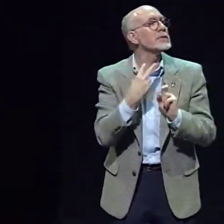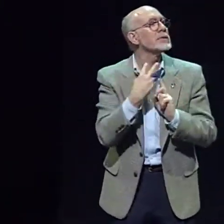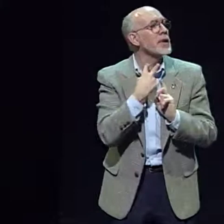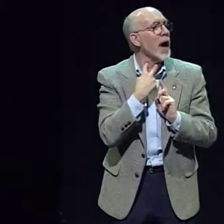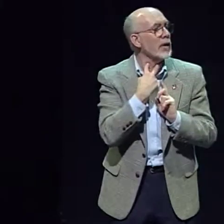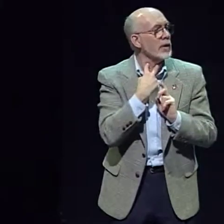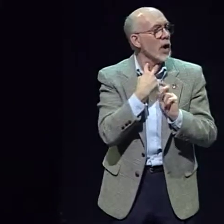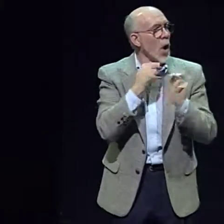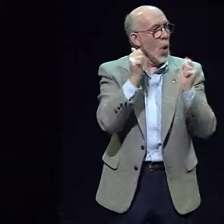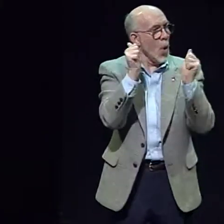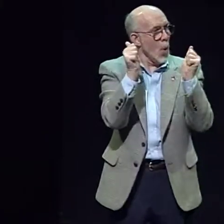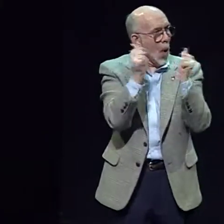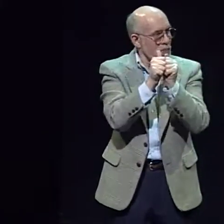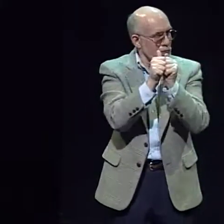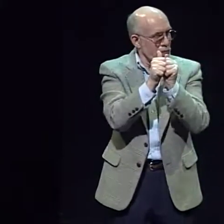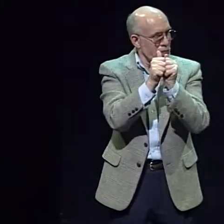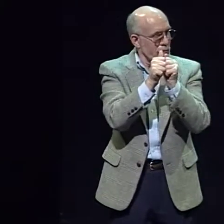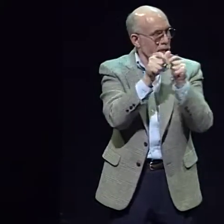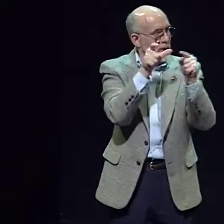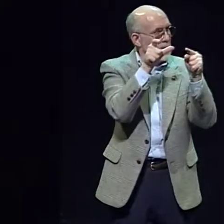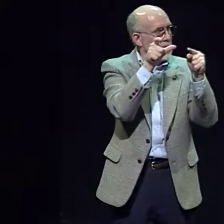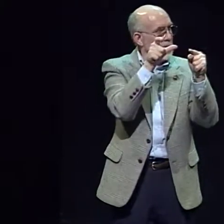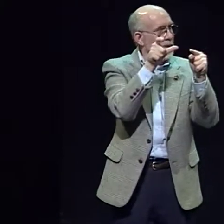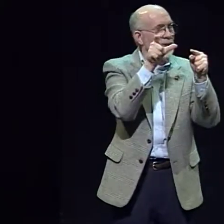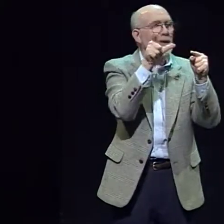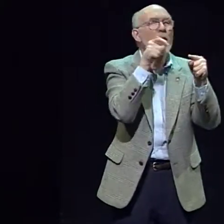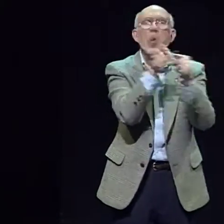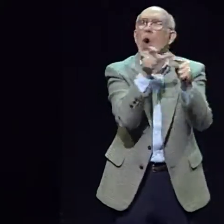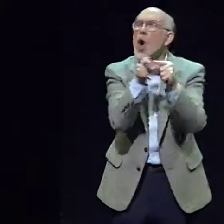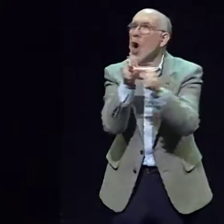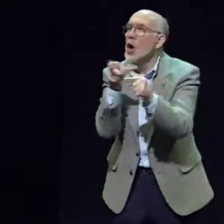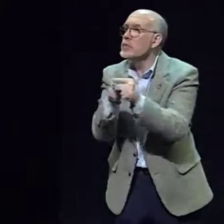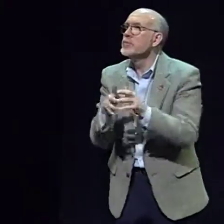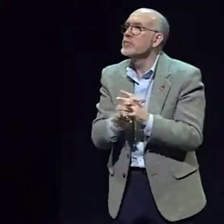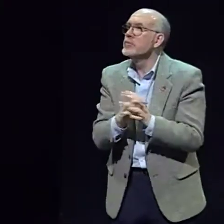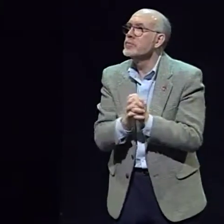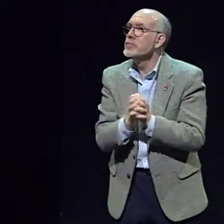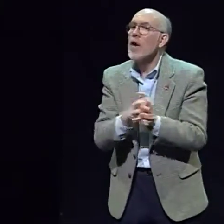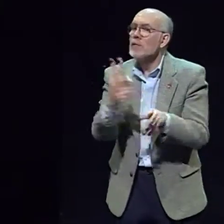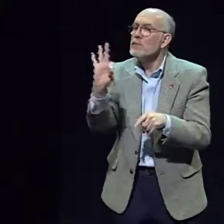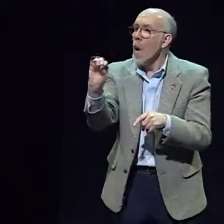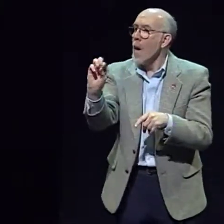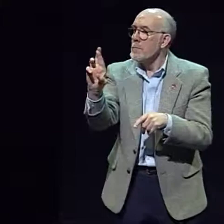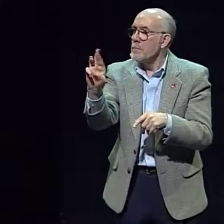BECAUSE I WAS RESTRICTED BY THE WORDS--